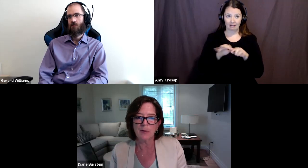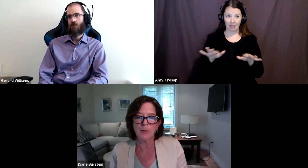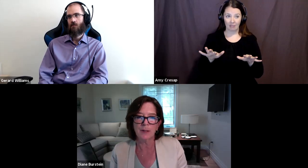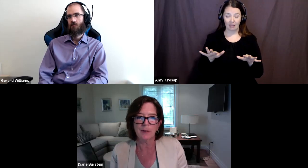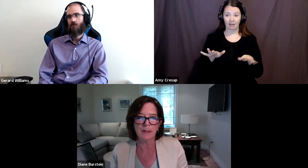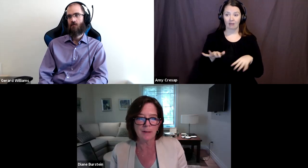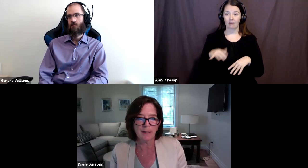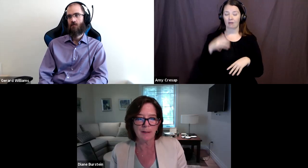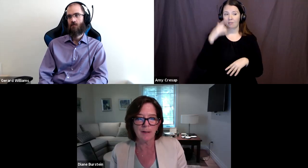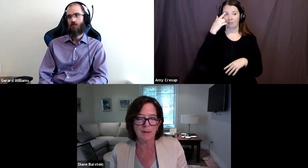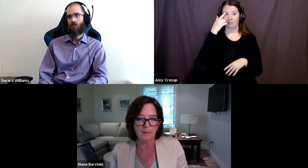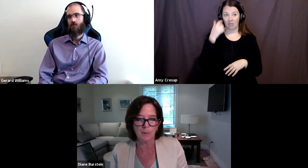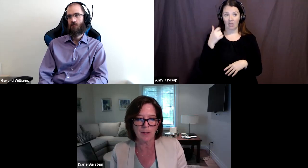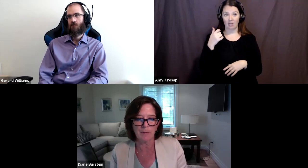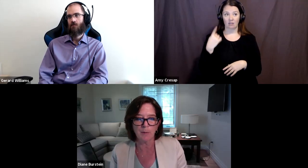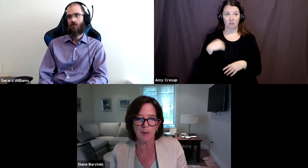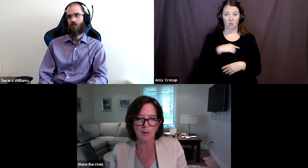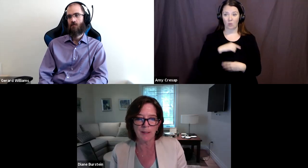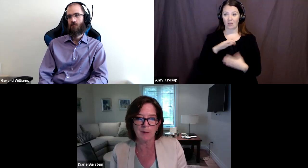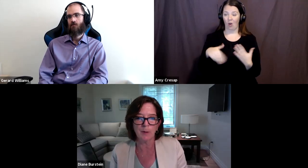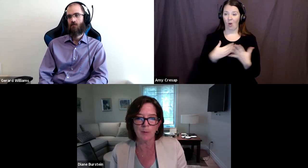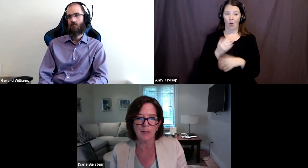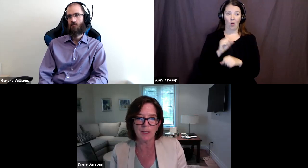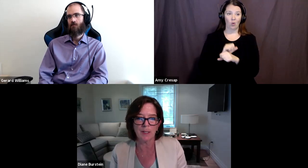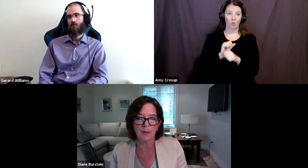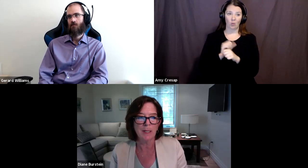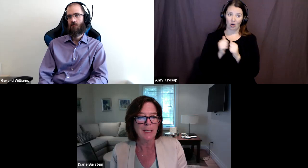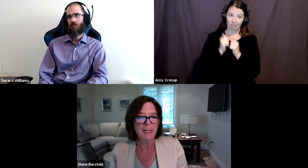Because we are all working remotely at the moment.